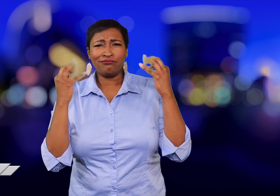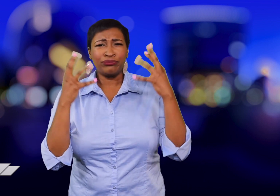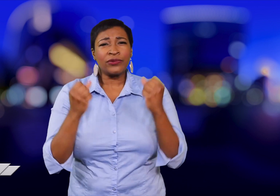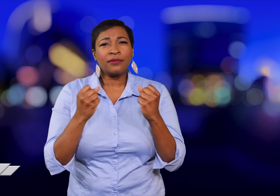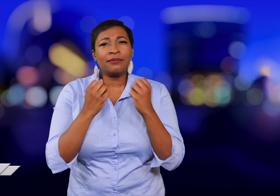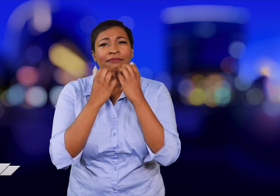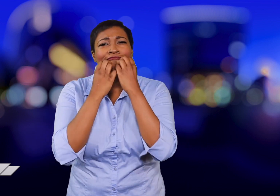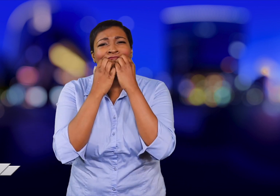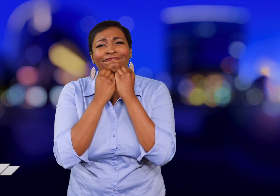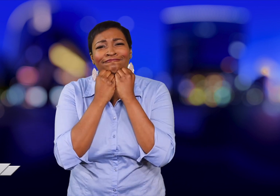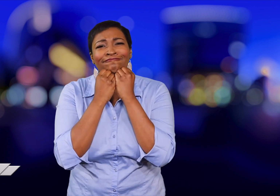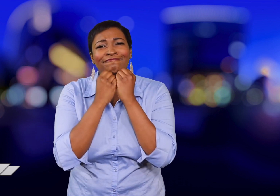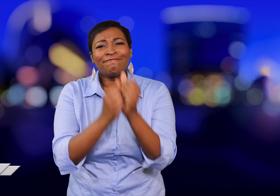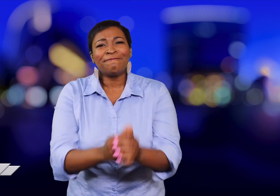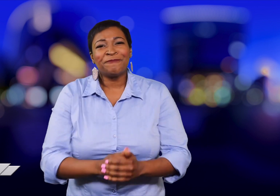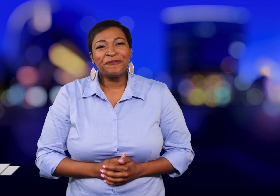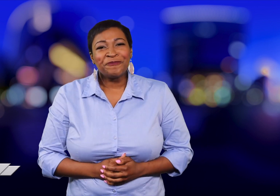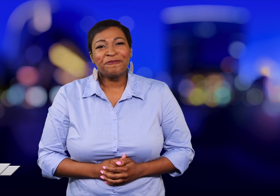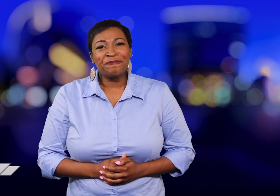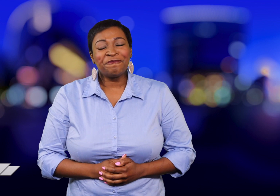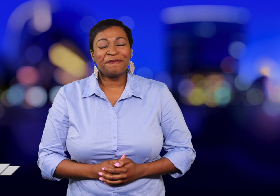Your language.